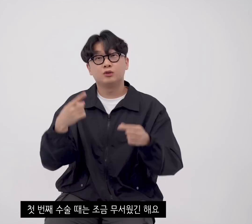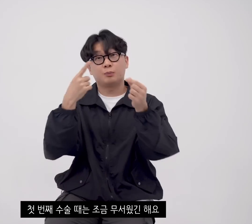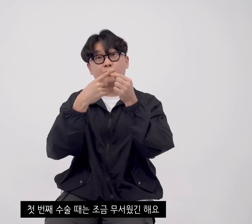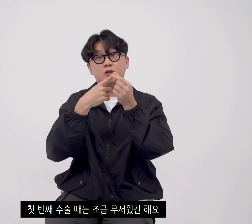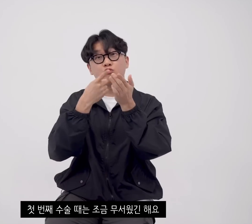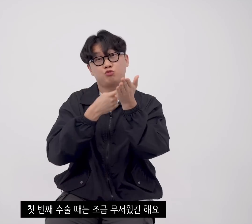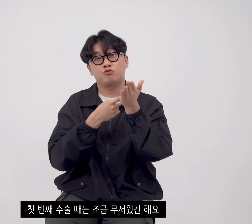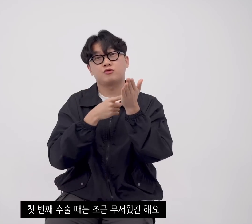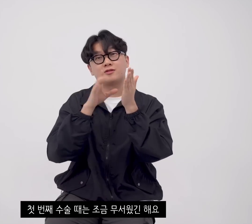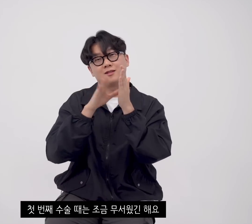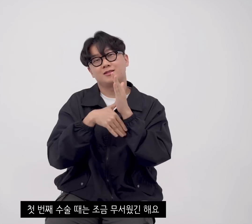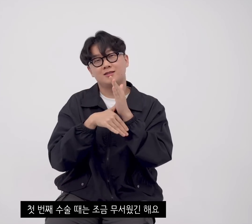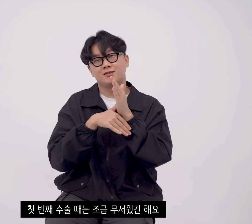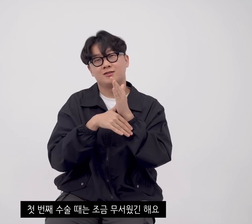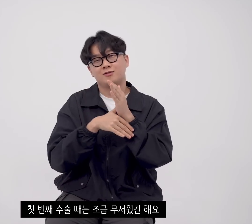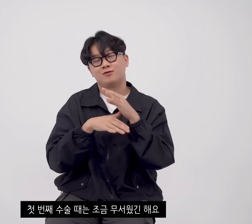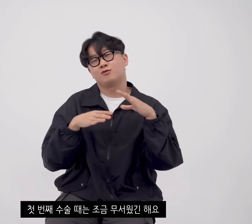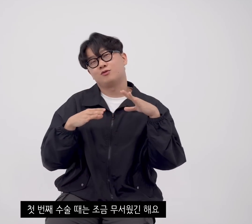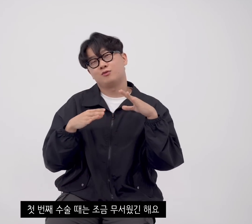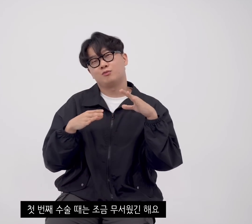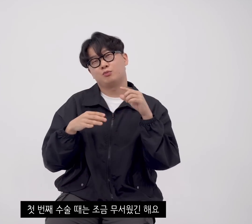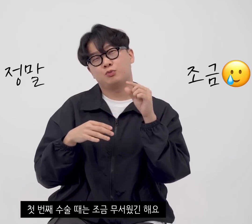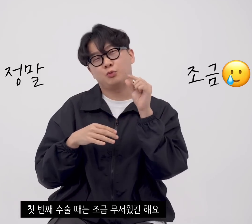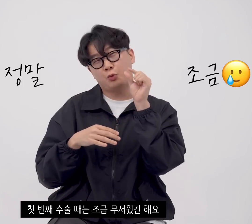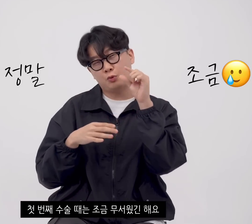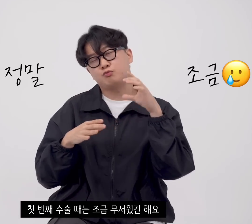I was a little scared during the first surgery, really a little🥲